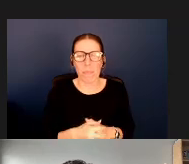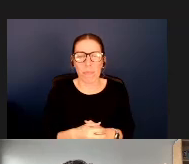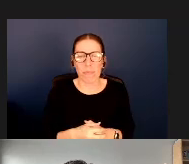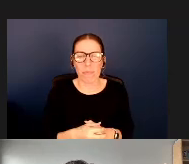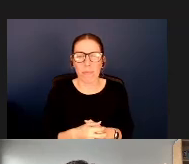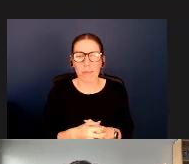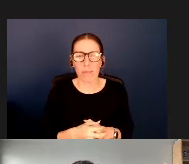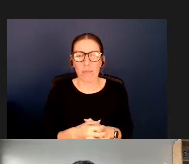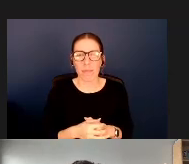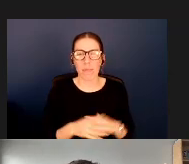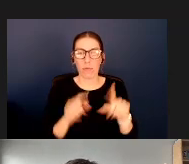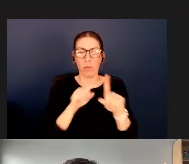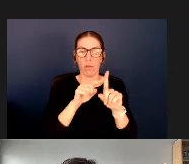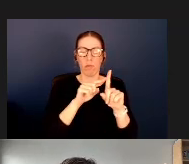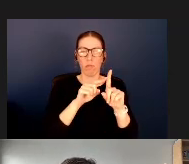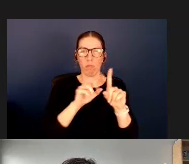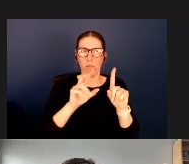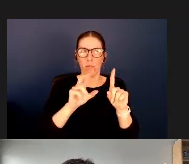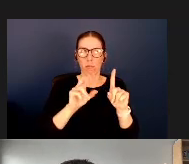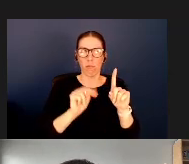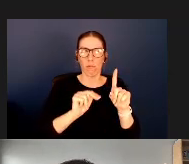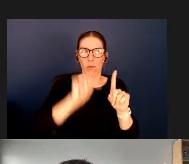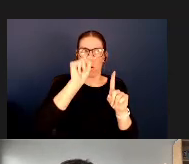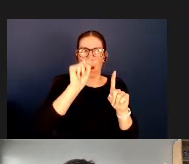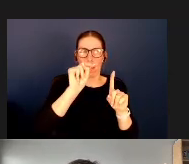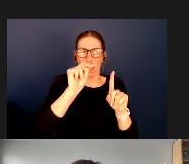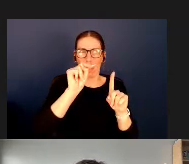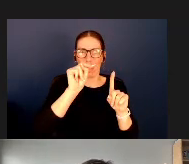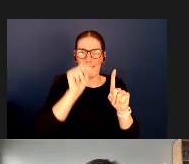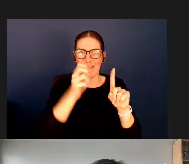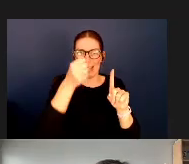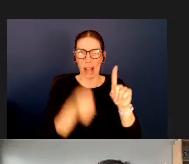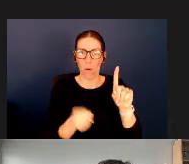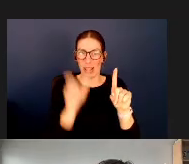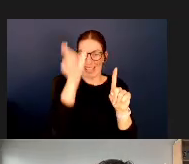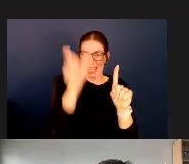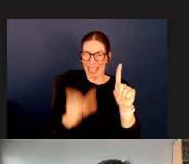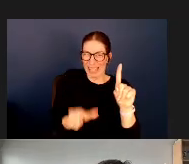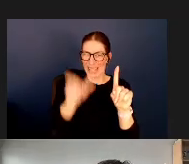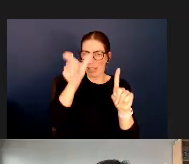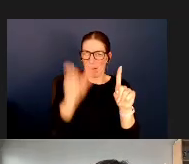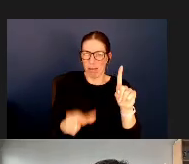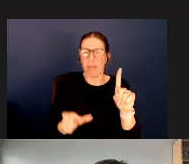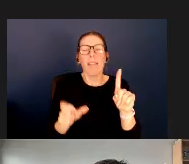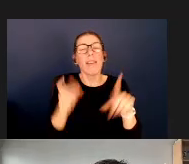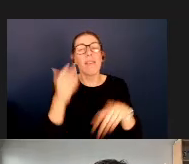north to west of Toronto or north to south Toronto just above Lake Ontario.